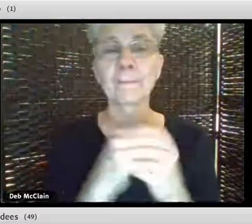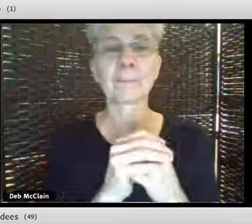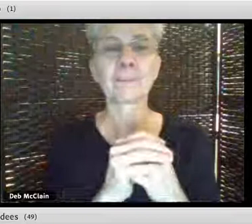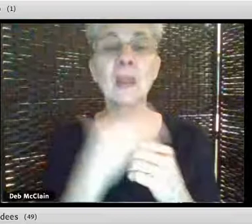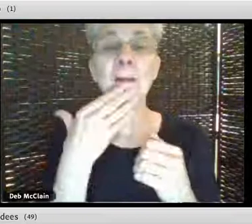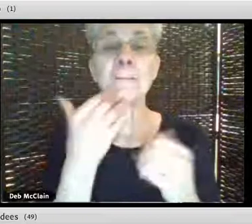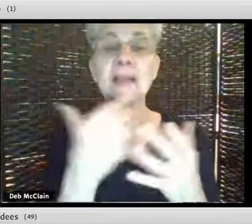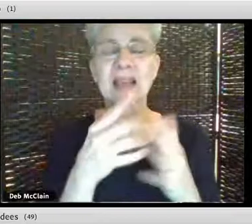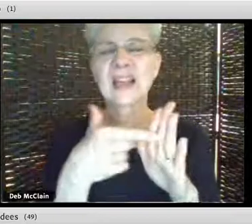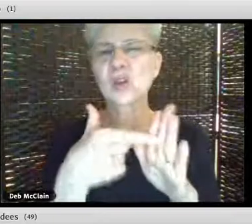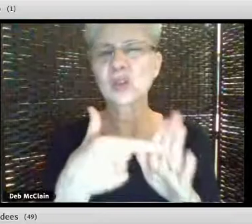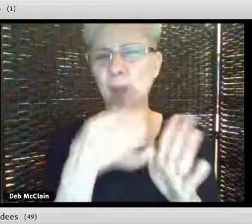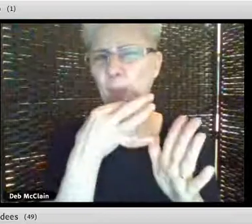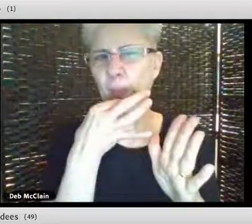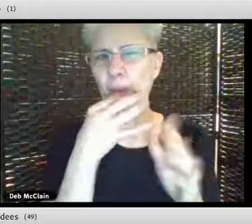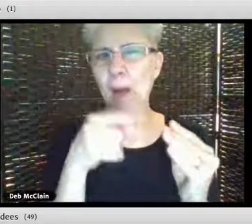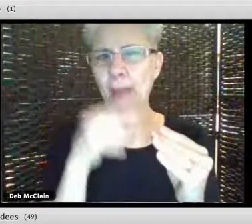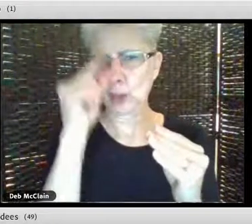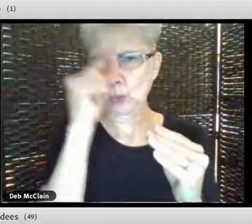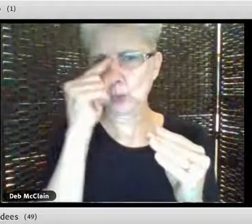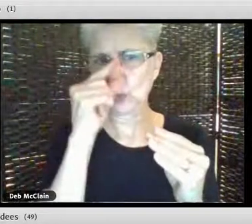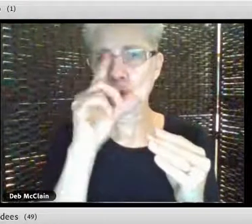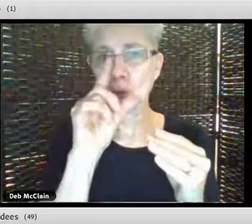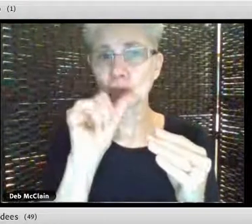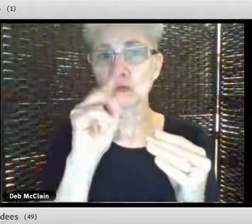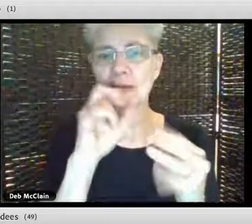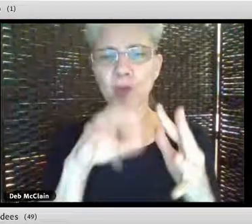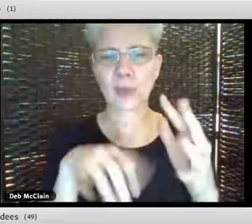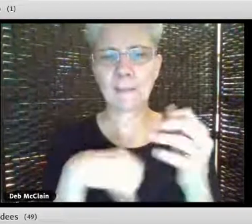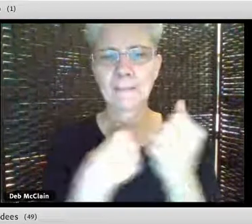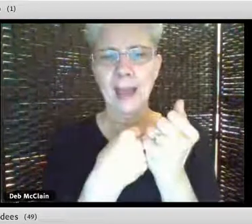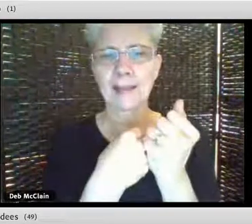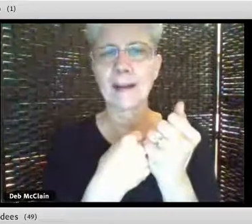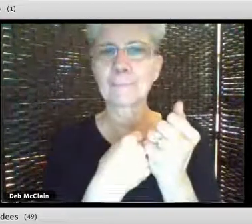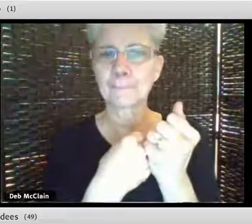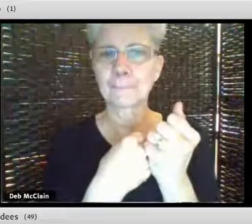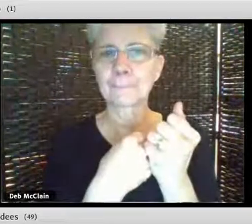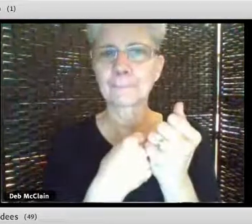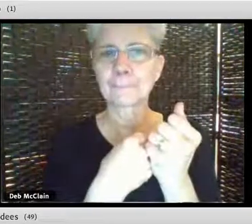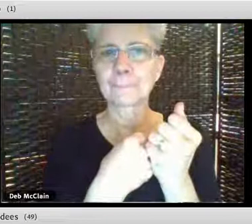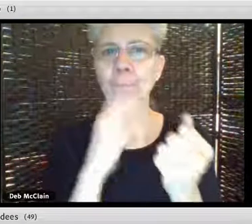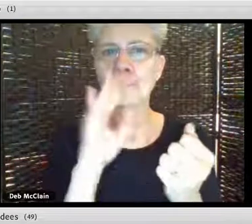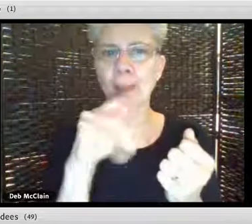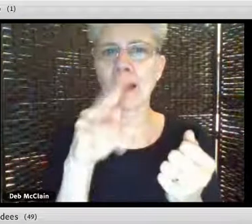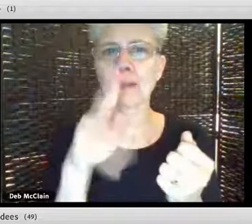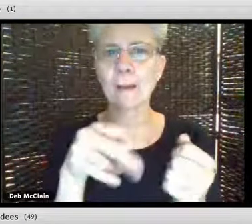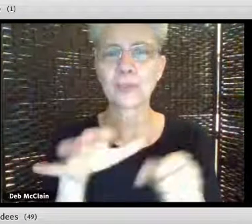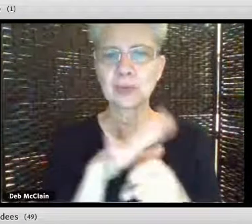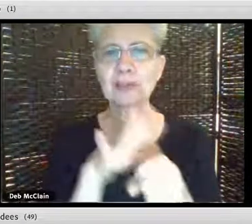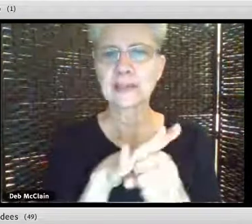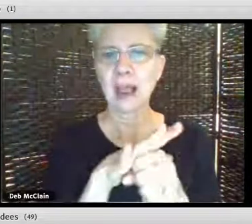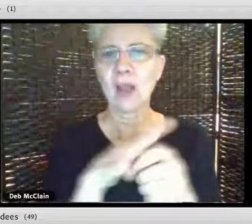And I'll show you a little bit about Google Drive is you can back up your entire computer. So we'll get there. I'm getting ahead of myself, but I just wanted to show you